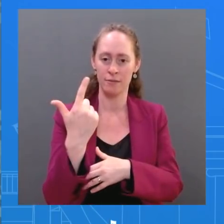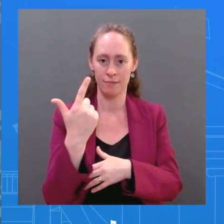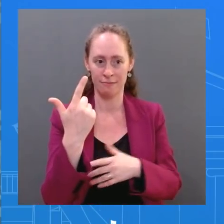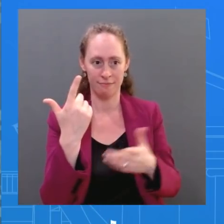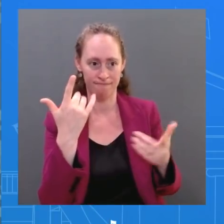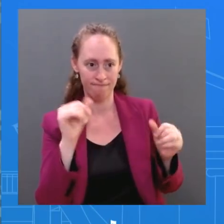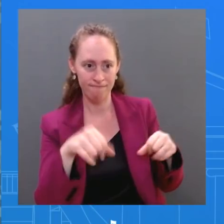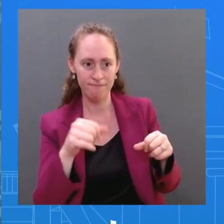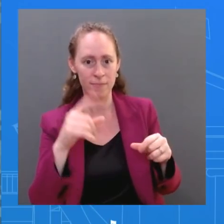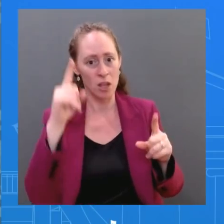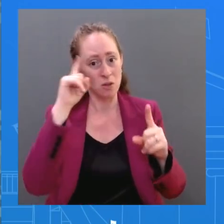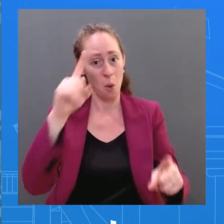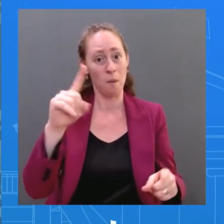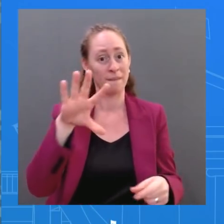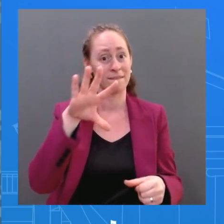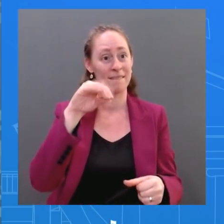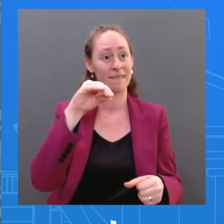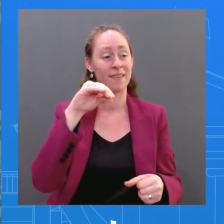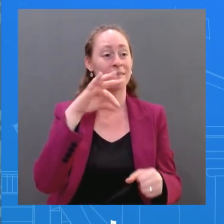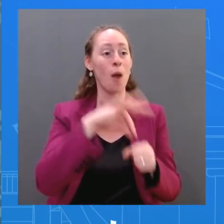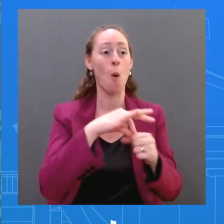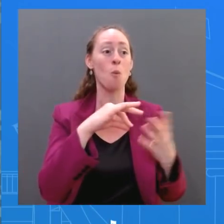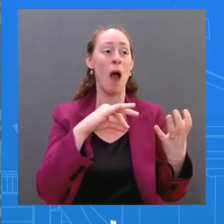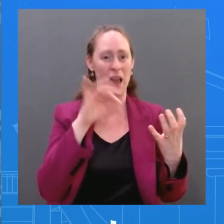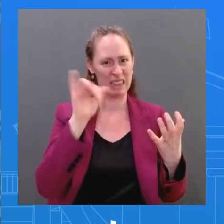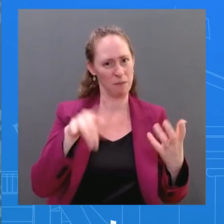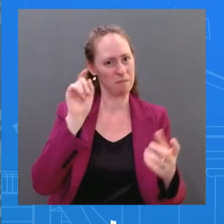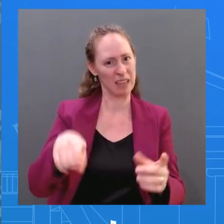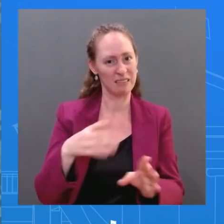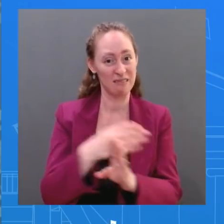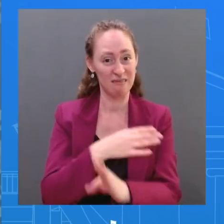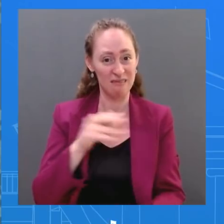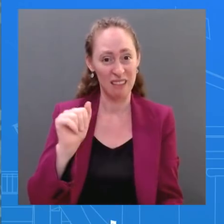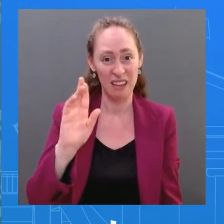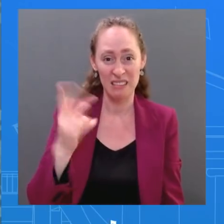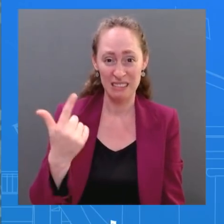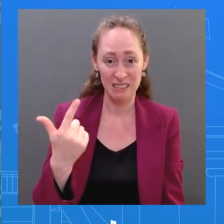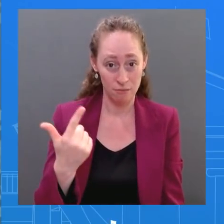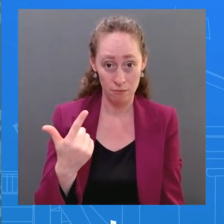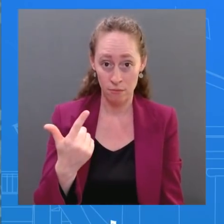have shown that this would fight inflation as we're talking about high gas prices,